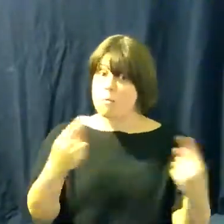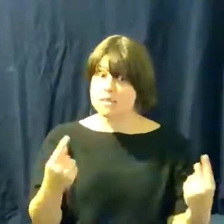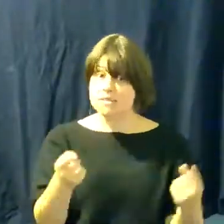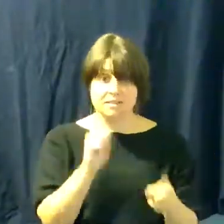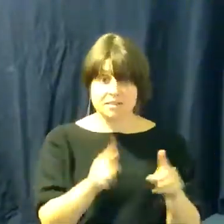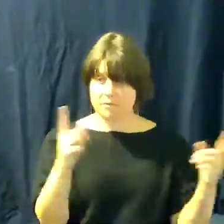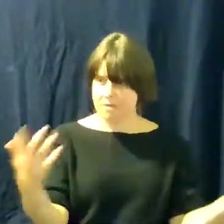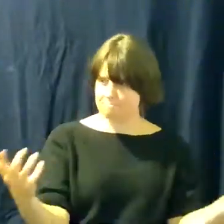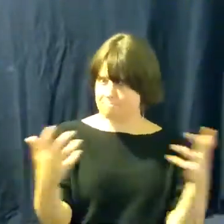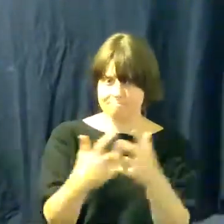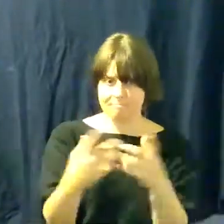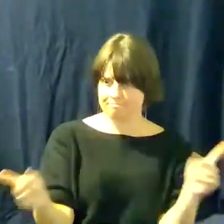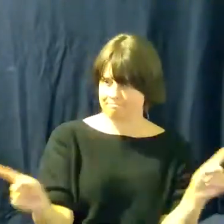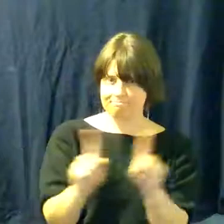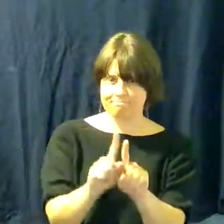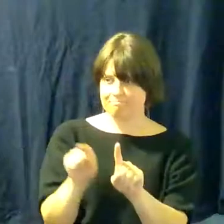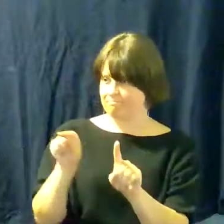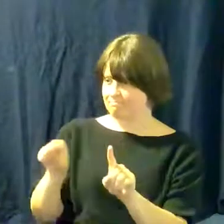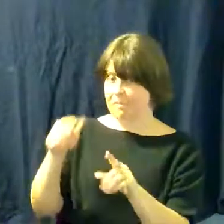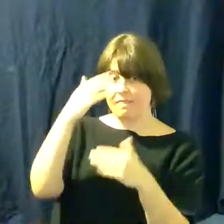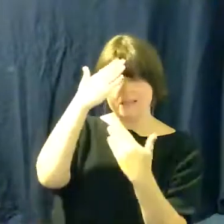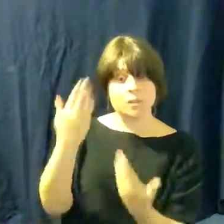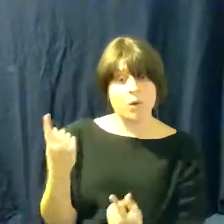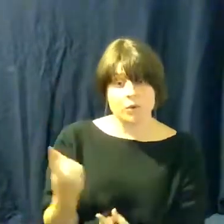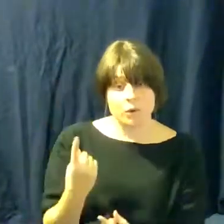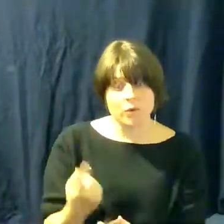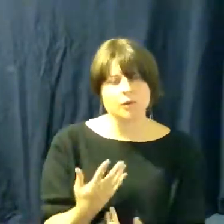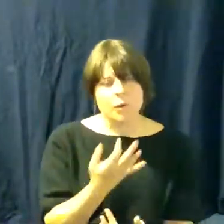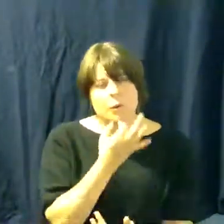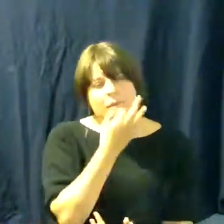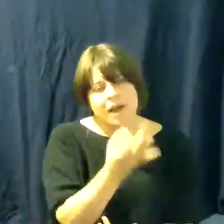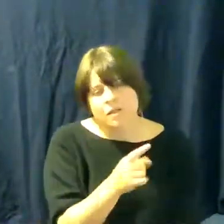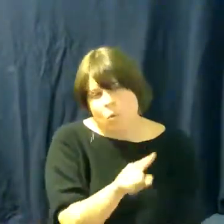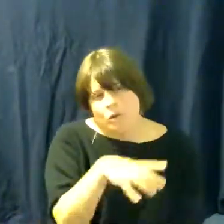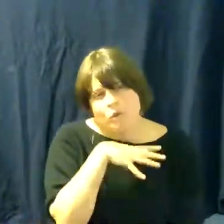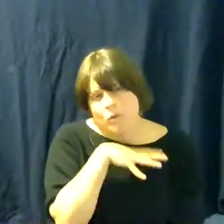be matched with someone they know and sometimes they like to be matched with someone